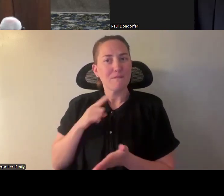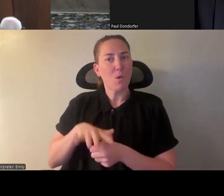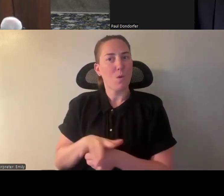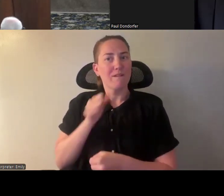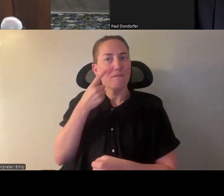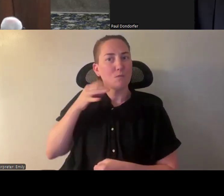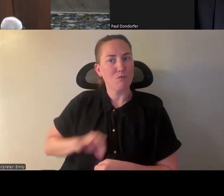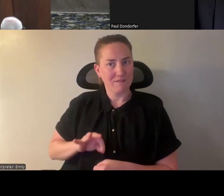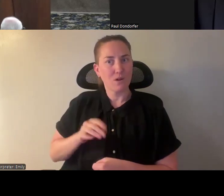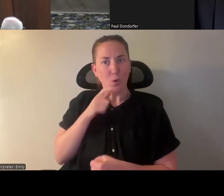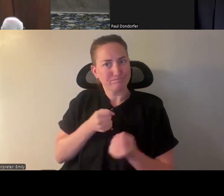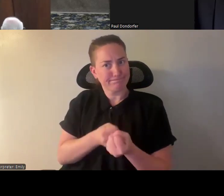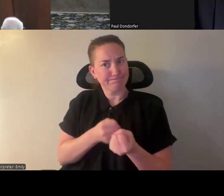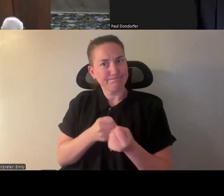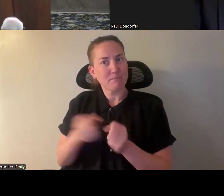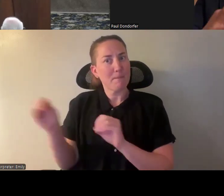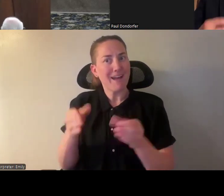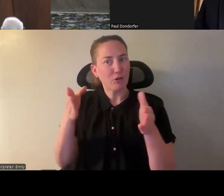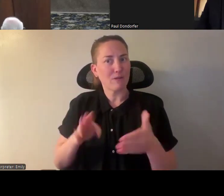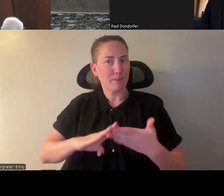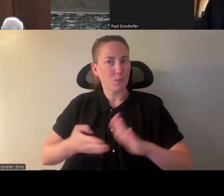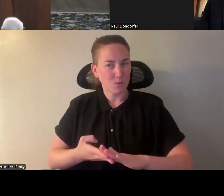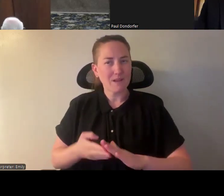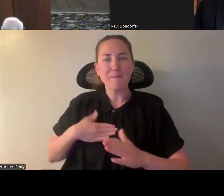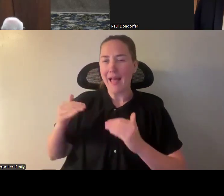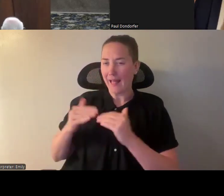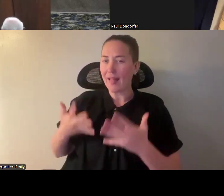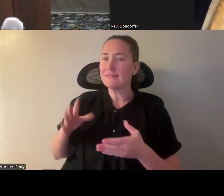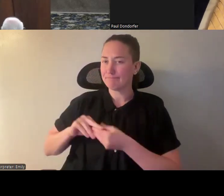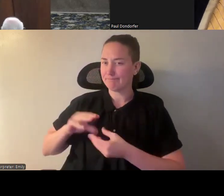that serves the migrant community You've heard from some of my colleagues earlier Irene Kenny and